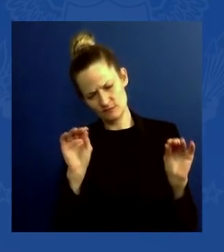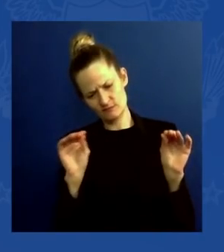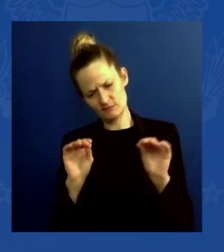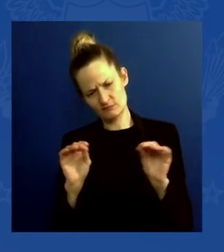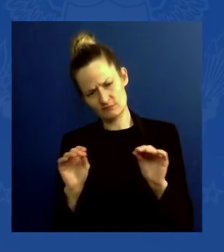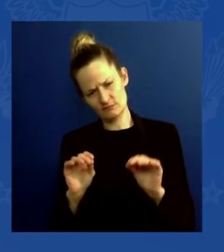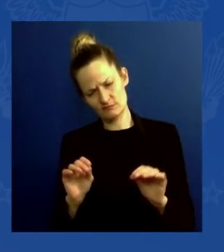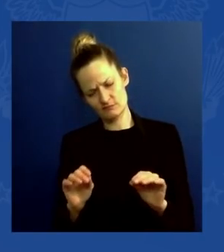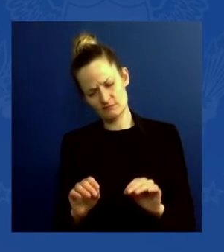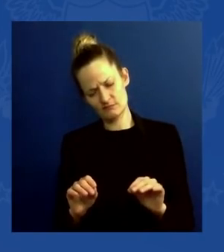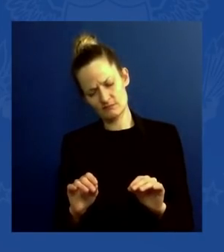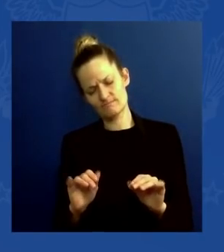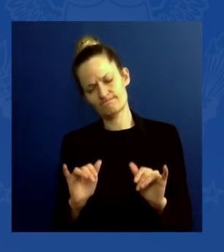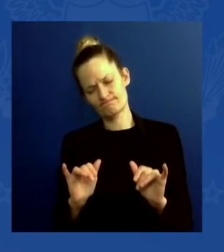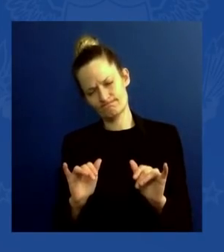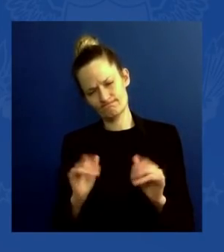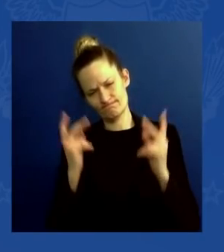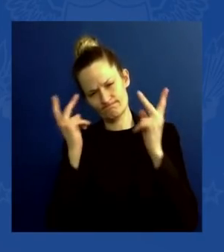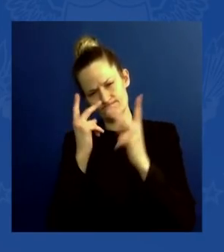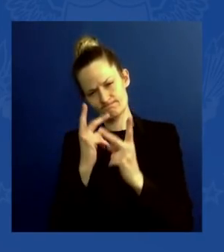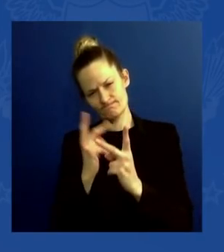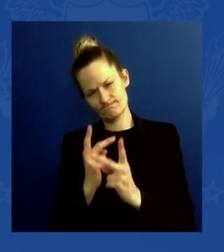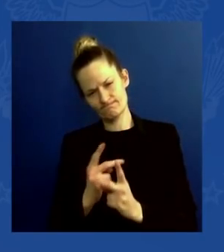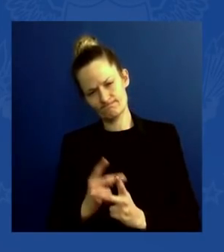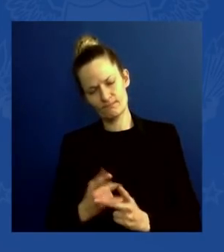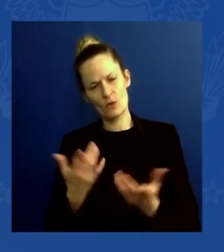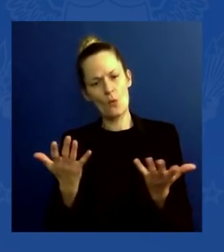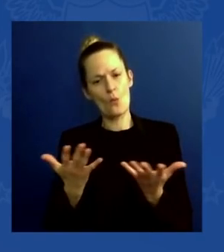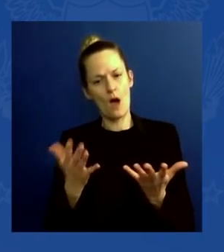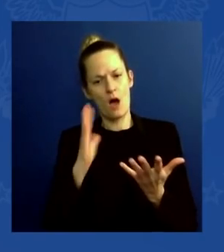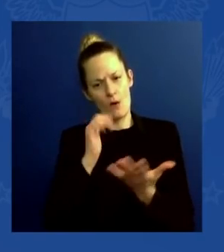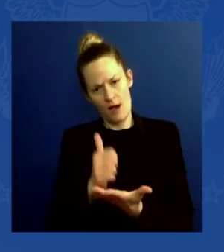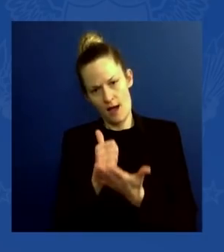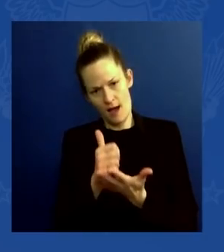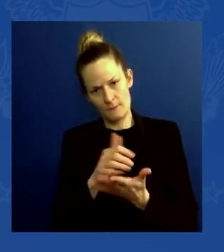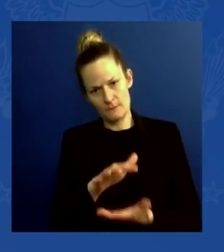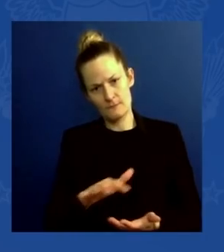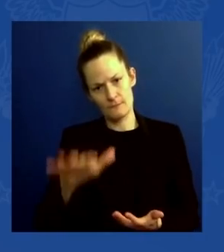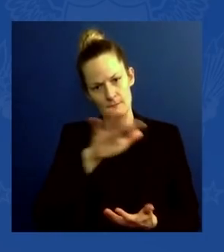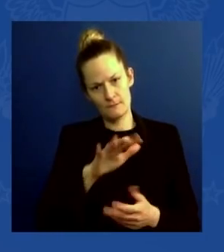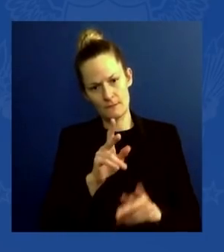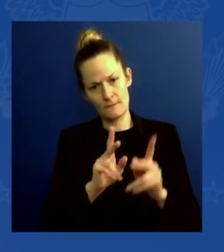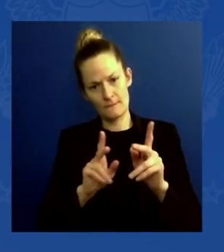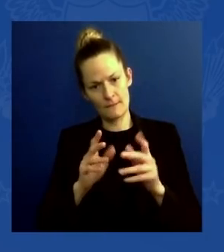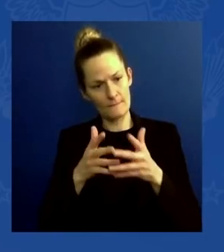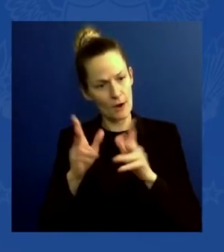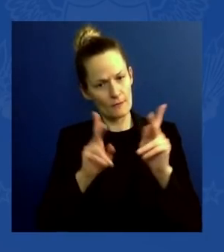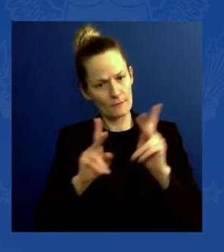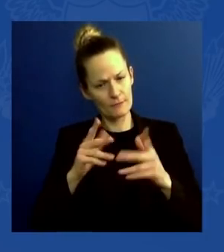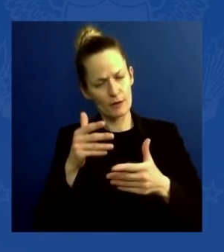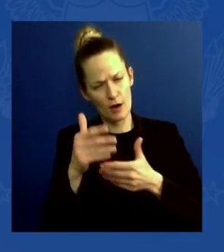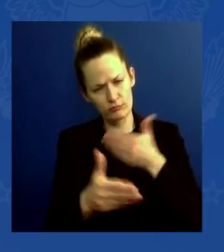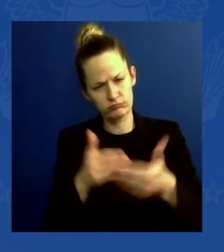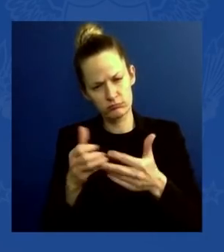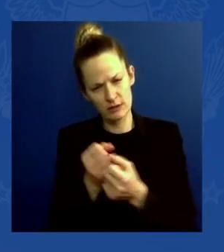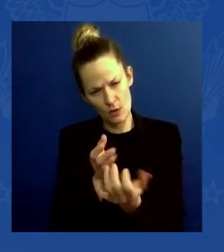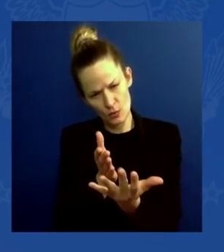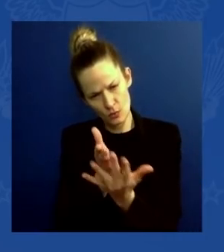There's a way through this. The world has never been here before. That sounds like hyperbole, but think about it.